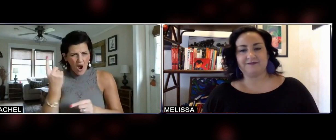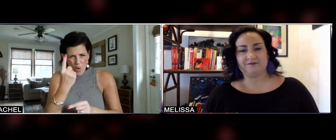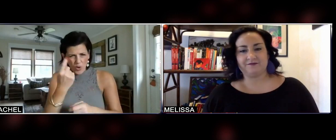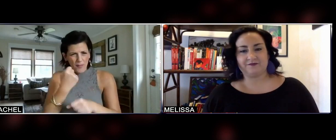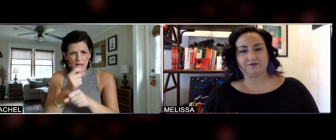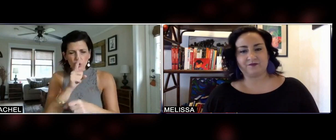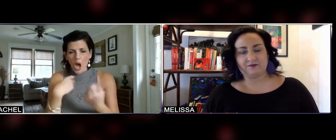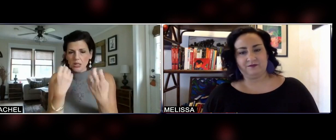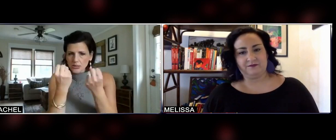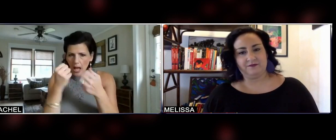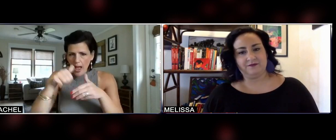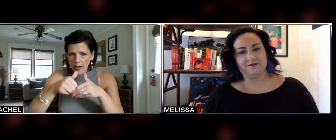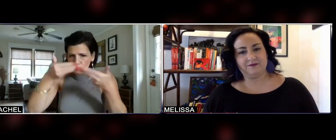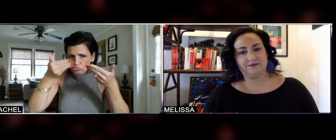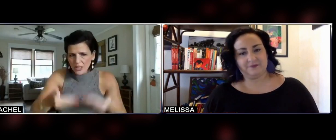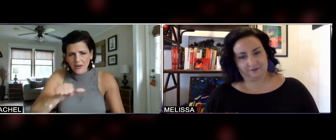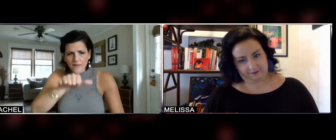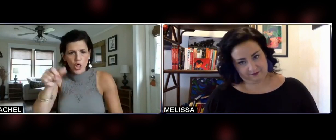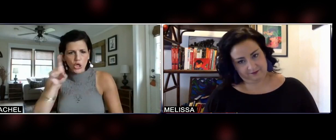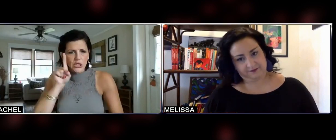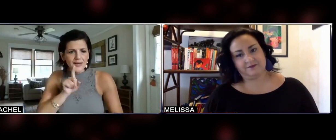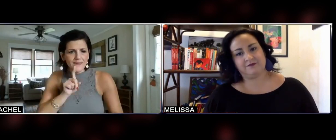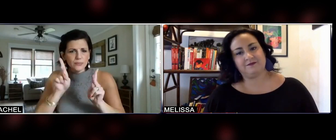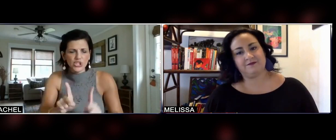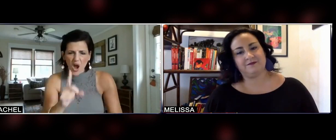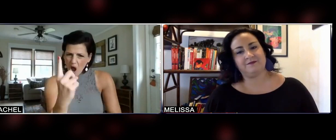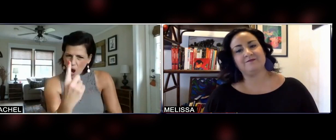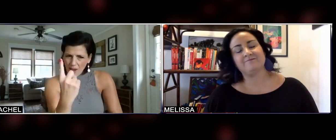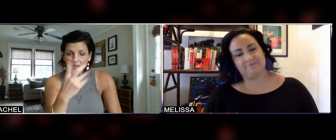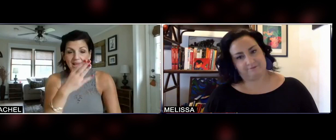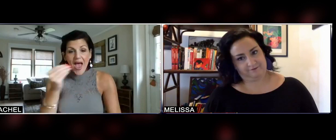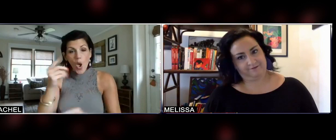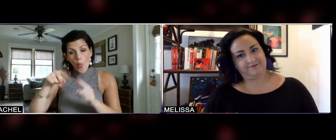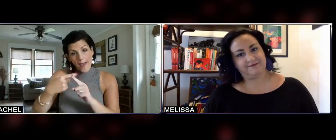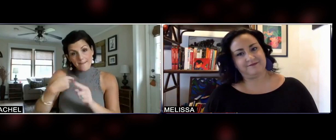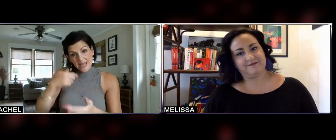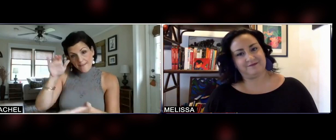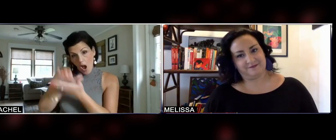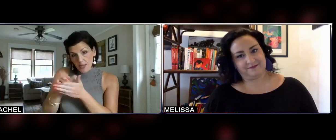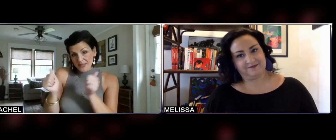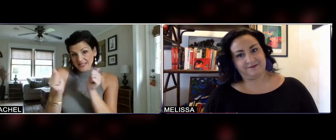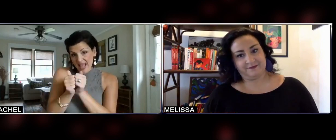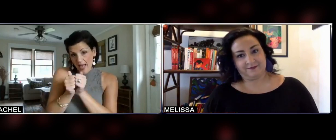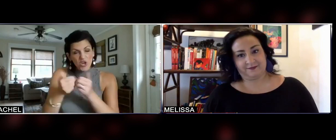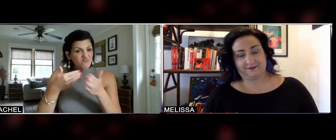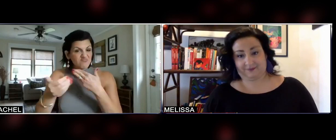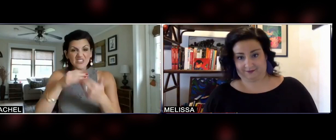that I sign in the presence of another deaf person. Always! Also, when my husband and I are together,